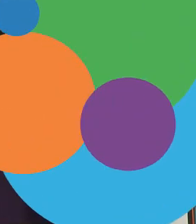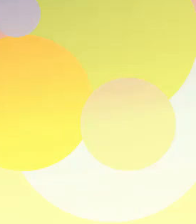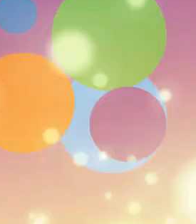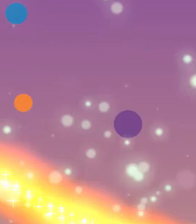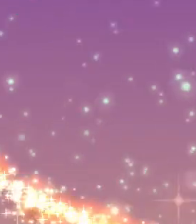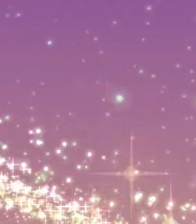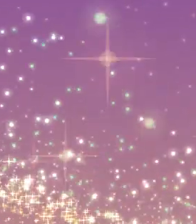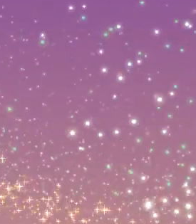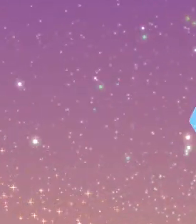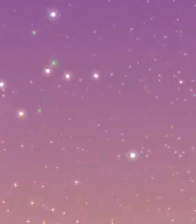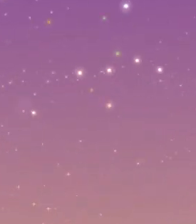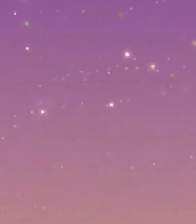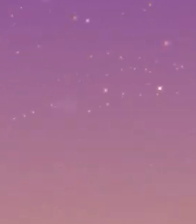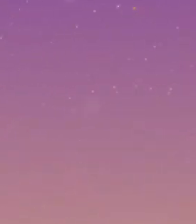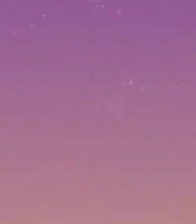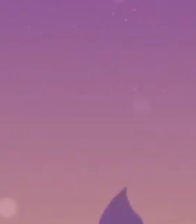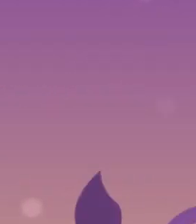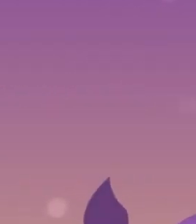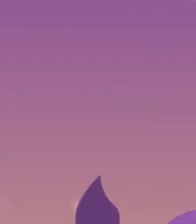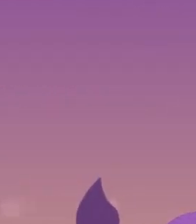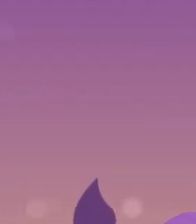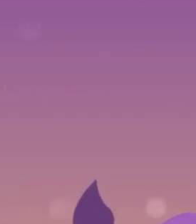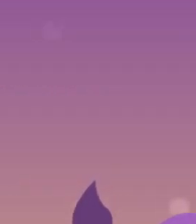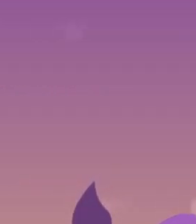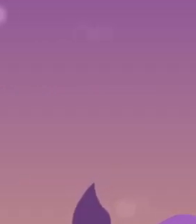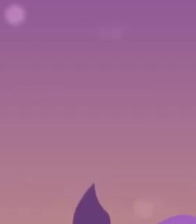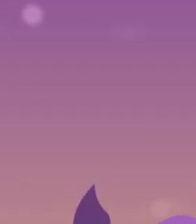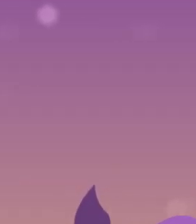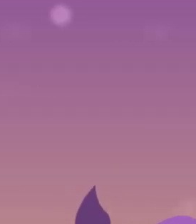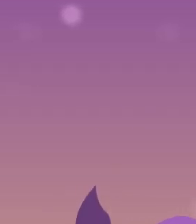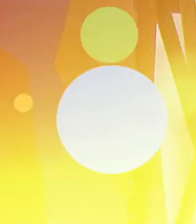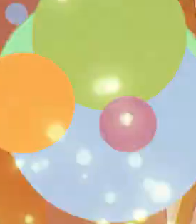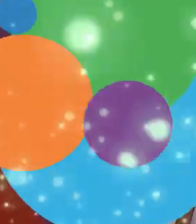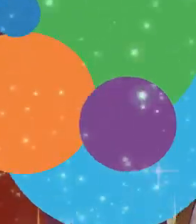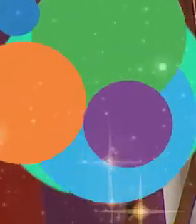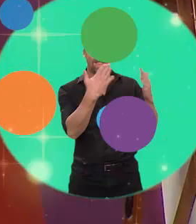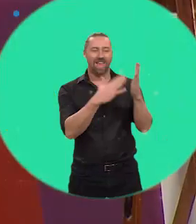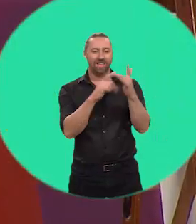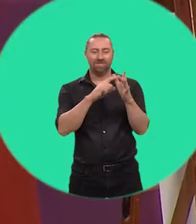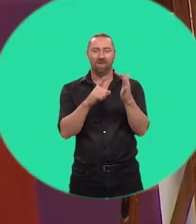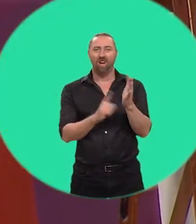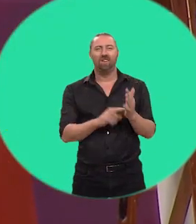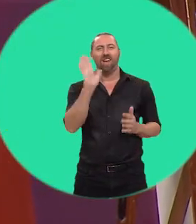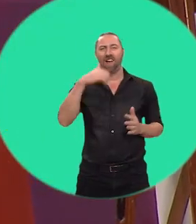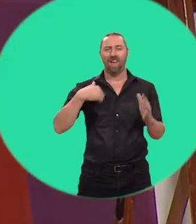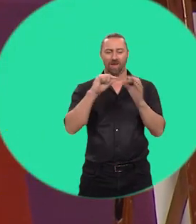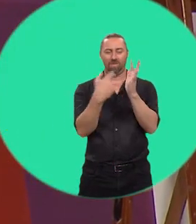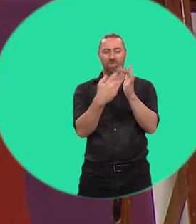(bubbles popping) [Child Announcer] Art@home. Thanks Michael, hi, I'm Briana.